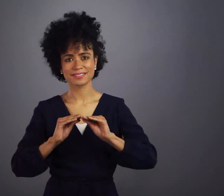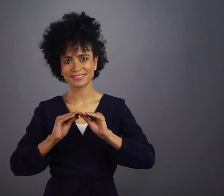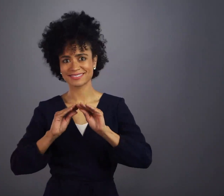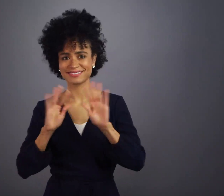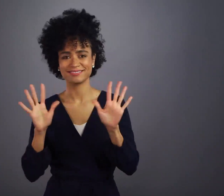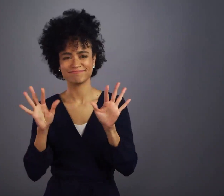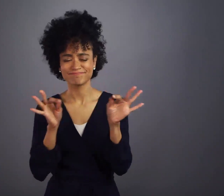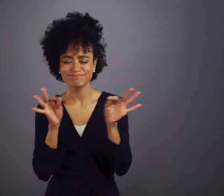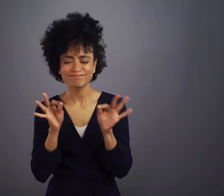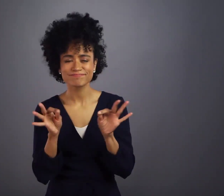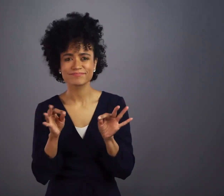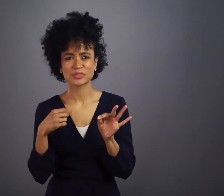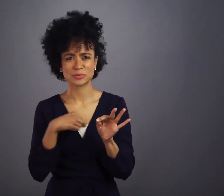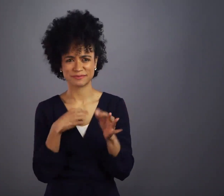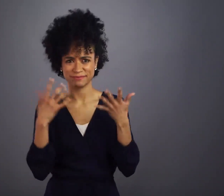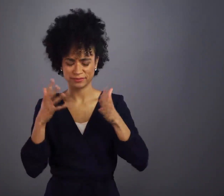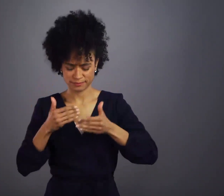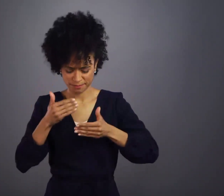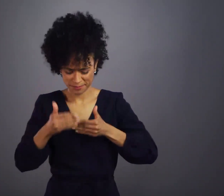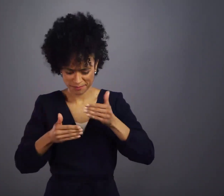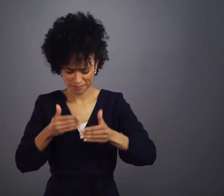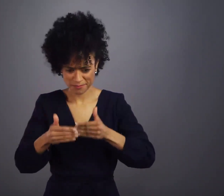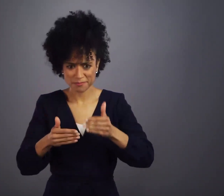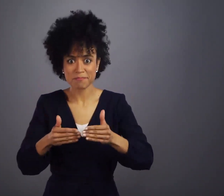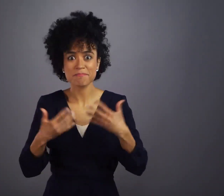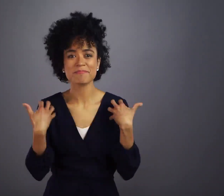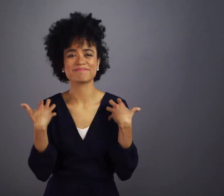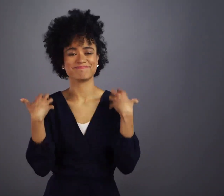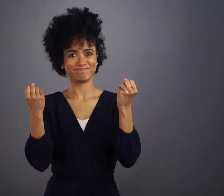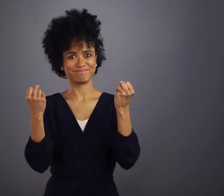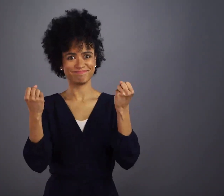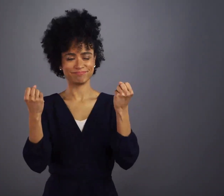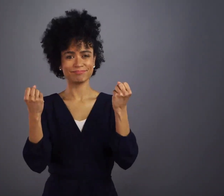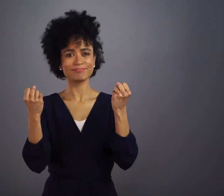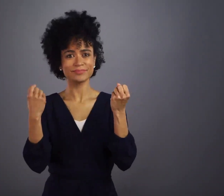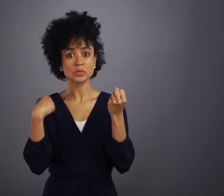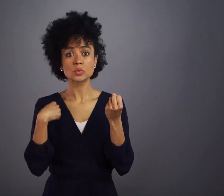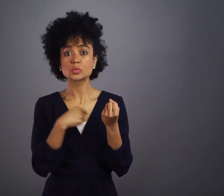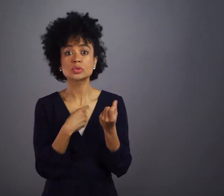Further on, clear-cut directions are given showing how we recovered.